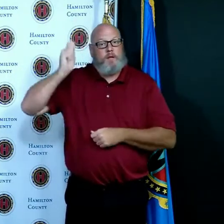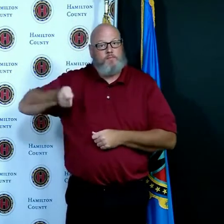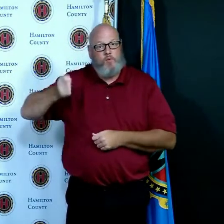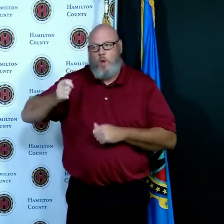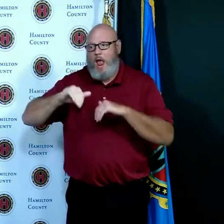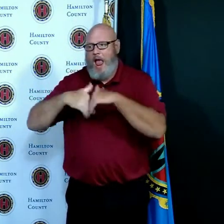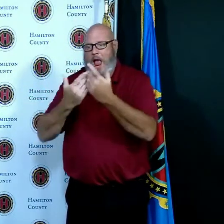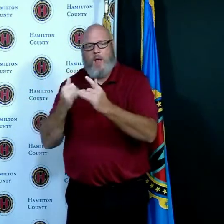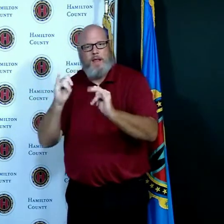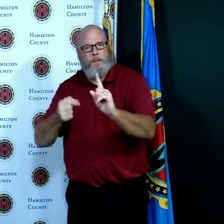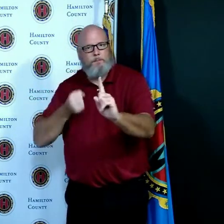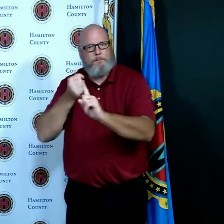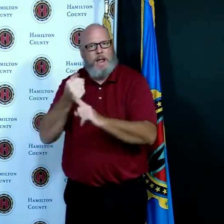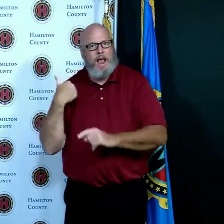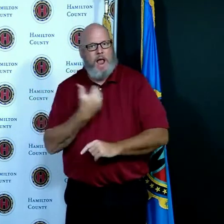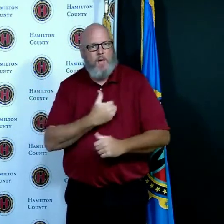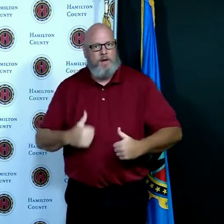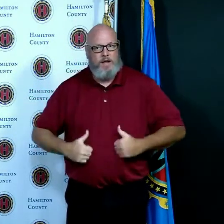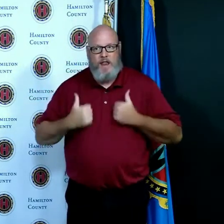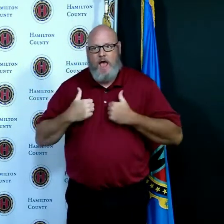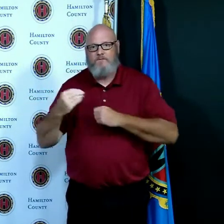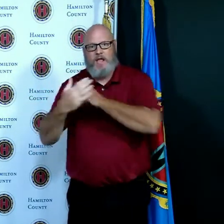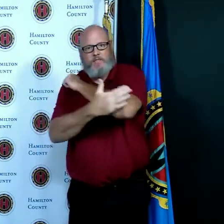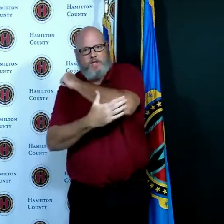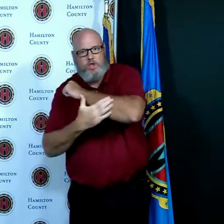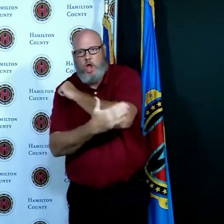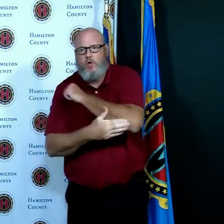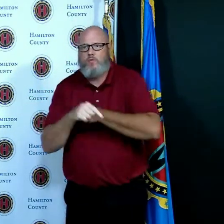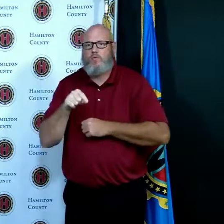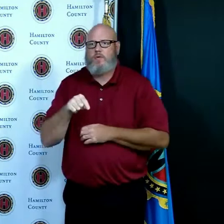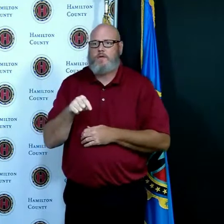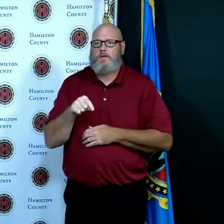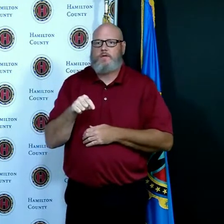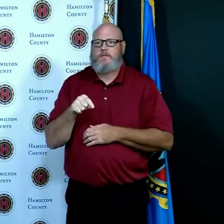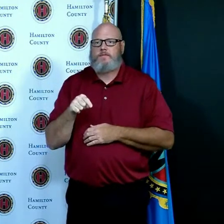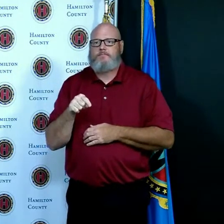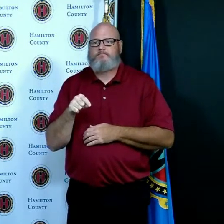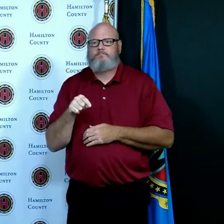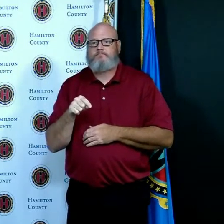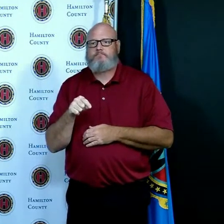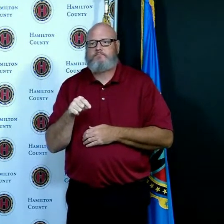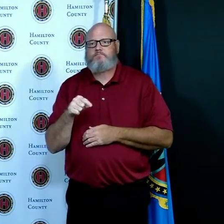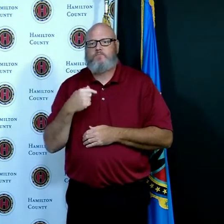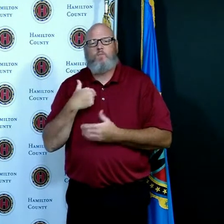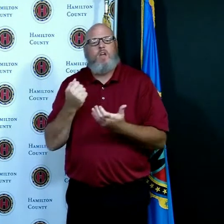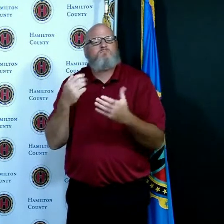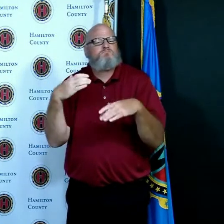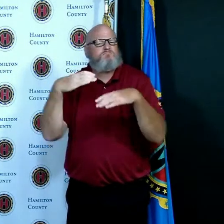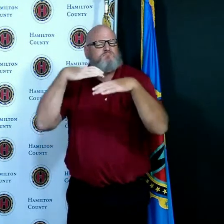and I'm going to tell just one very brief story I had the opportunity to go to the Supreme Court a number of years ago